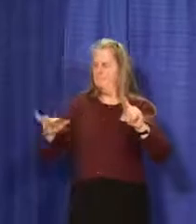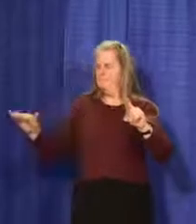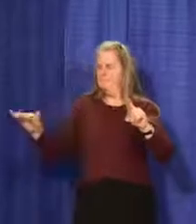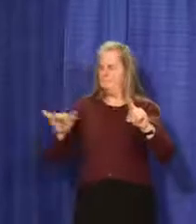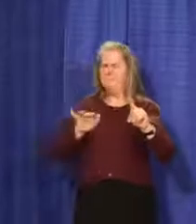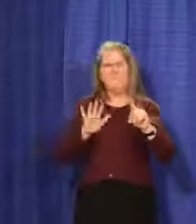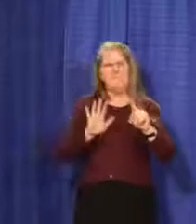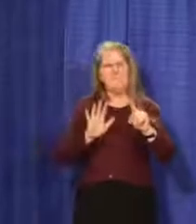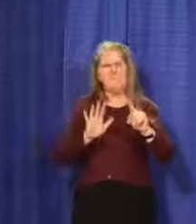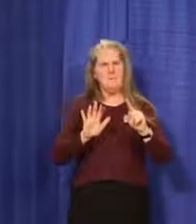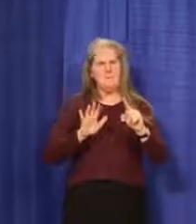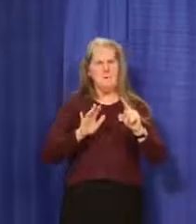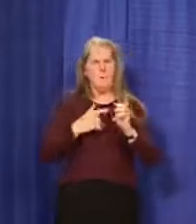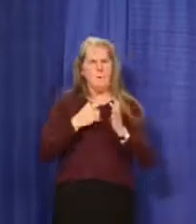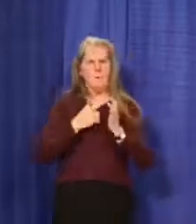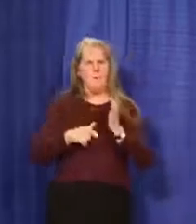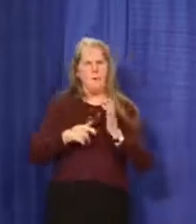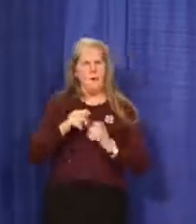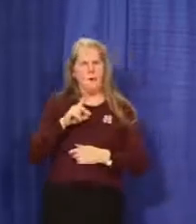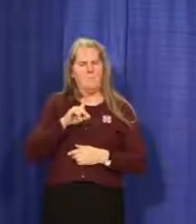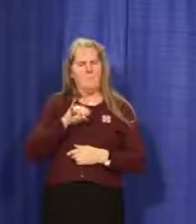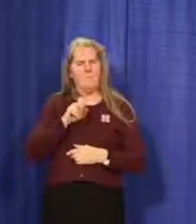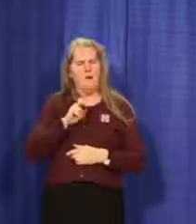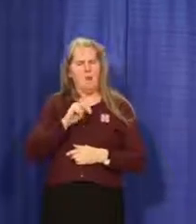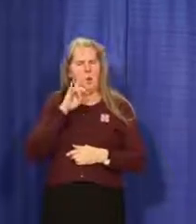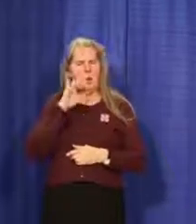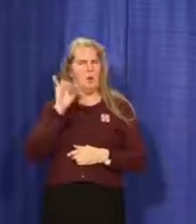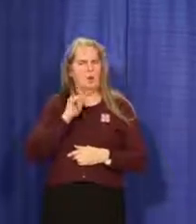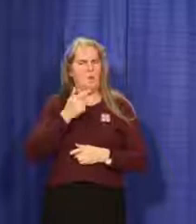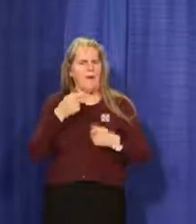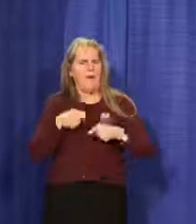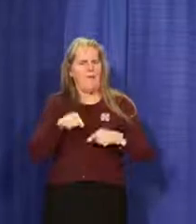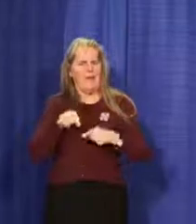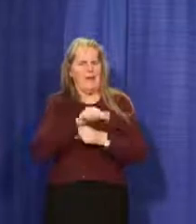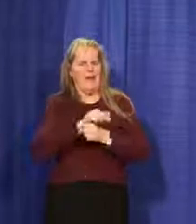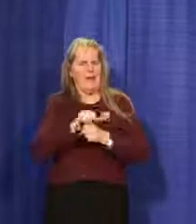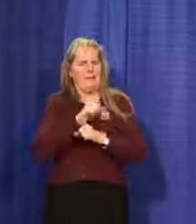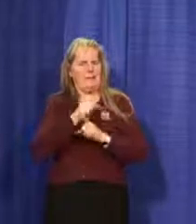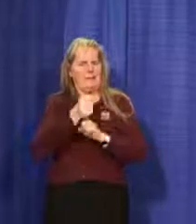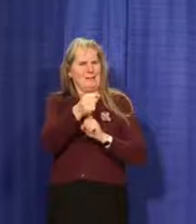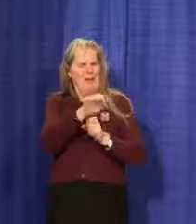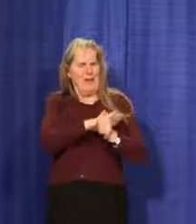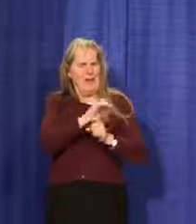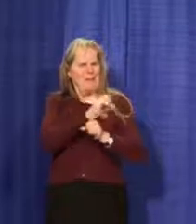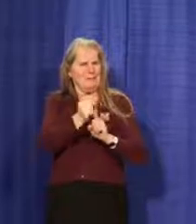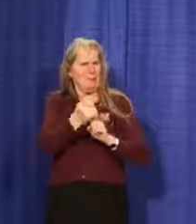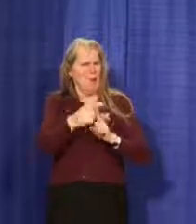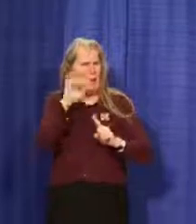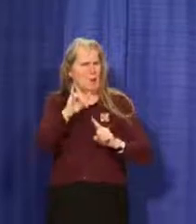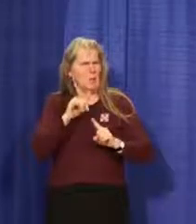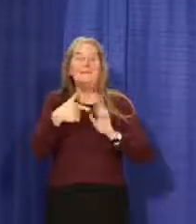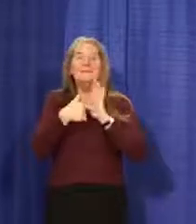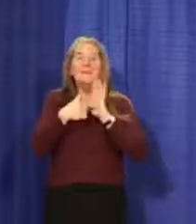look at what are the actual patterns we are seeing? I gave a few of those indications in terms of what we